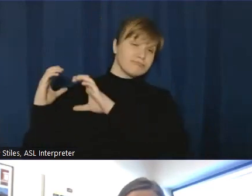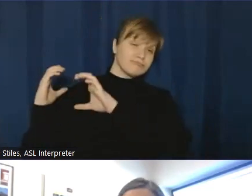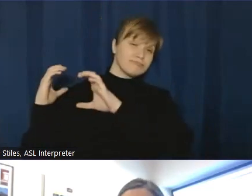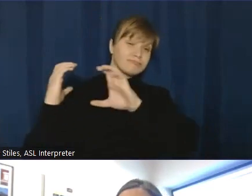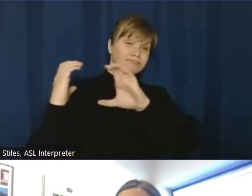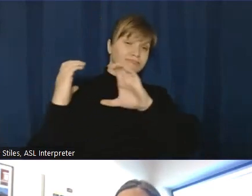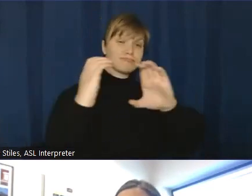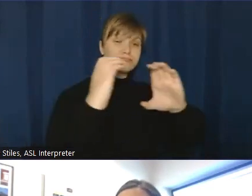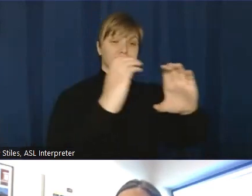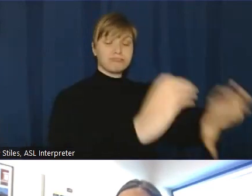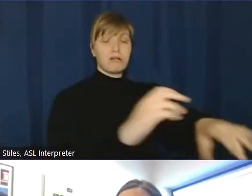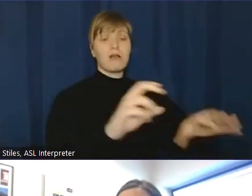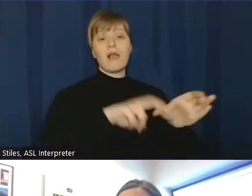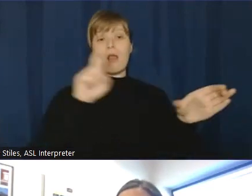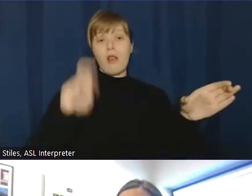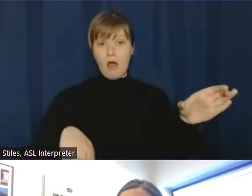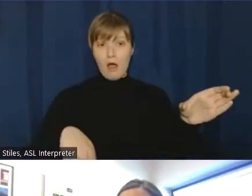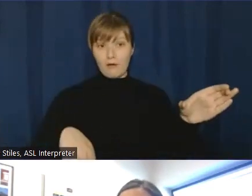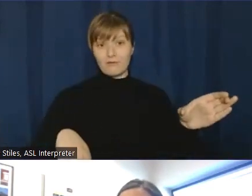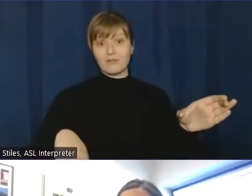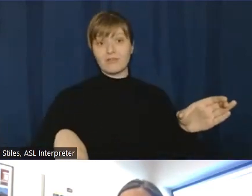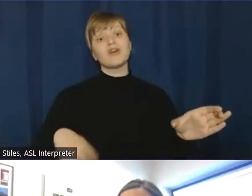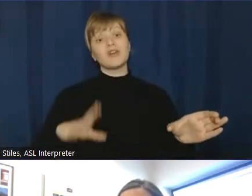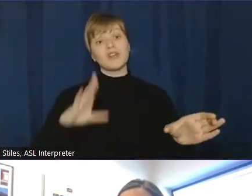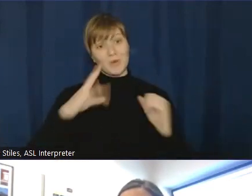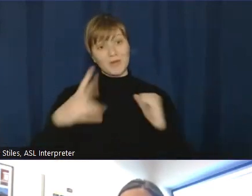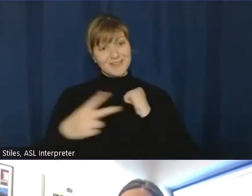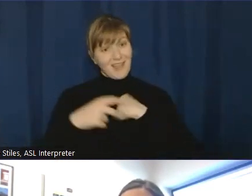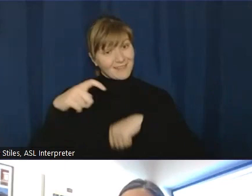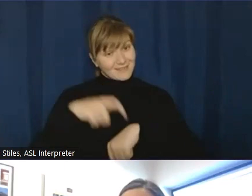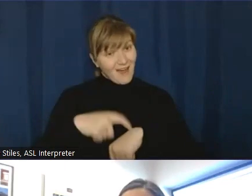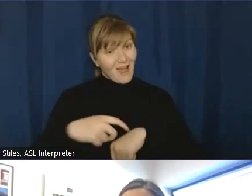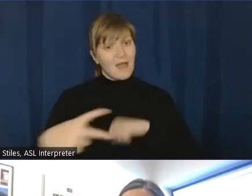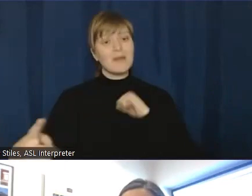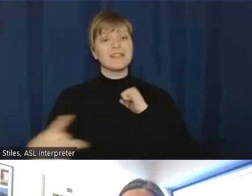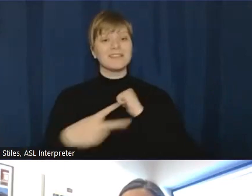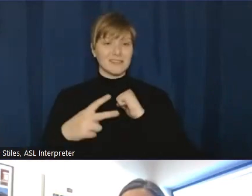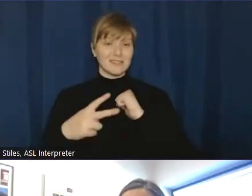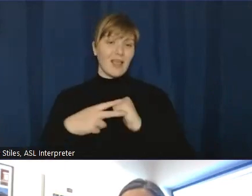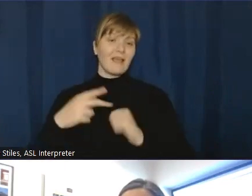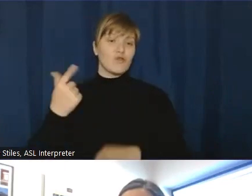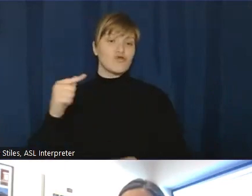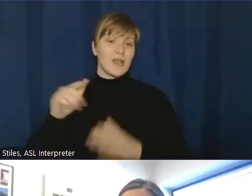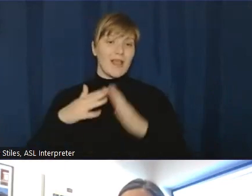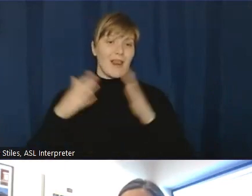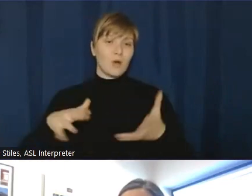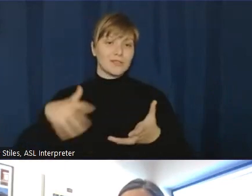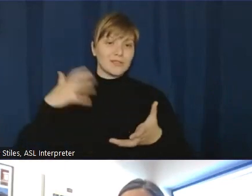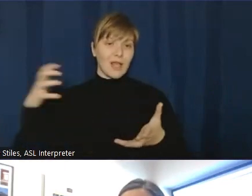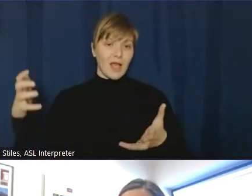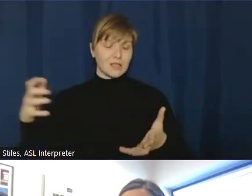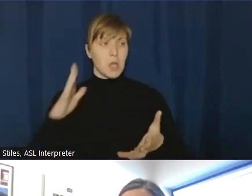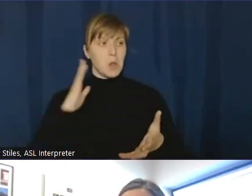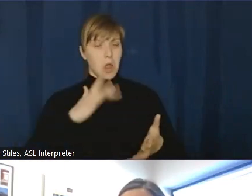greenhouse gas footprint. It was again, getting back to it, clearly defining what the project is,